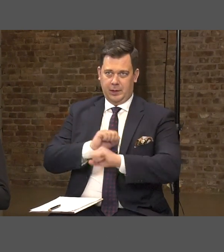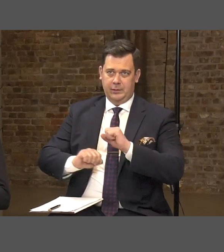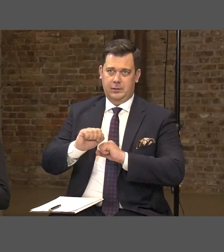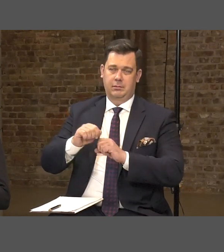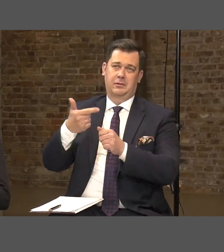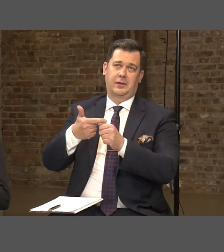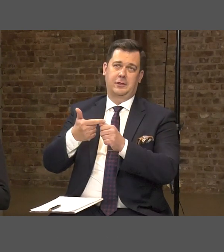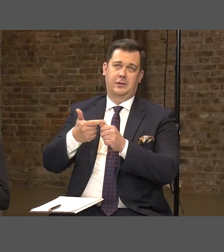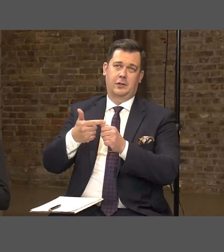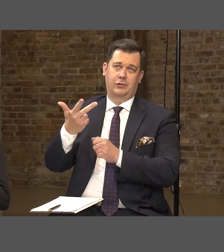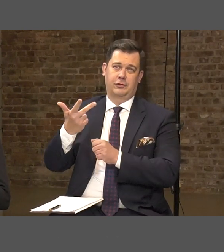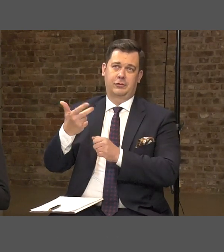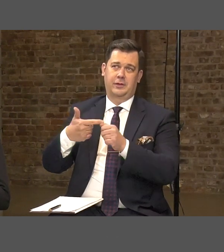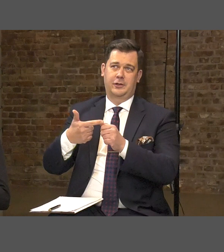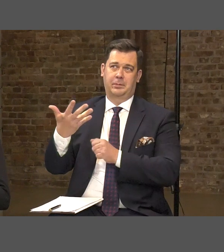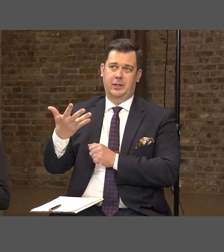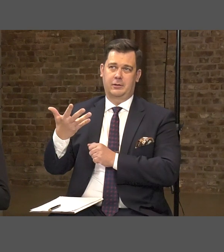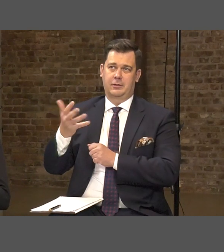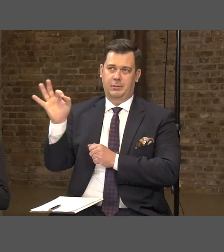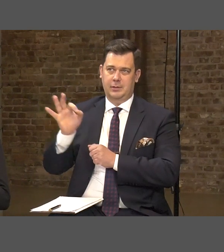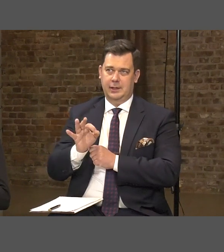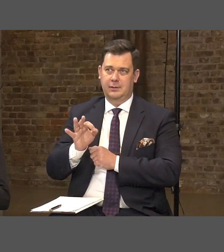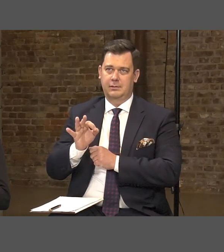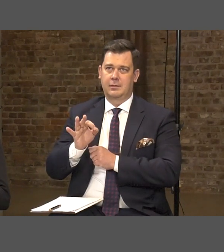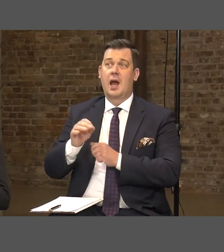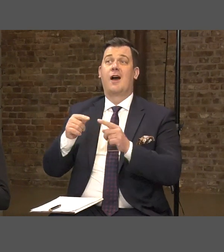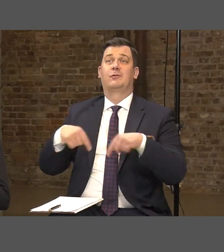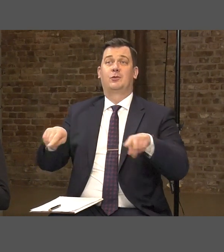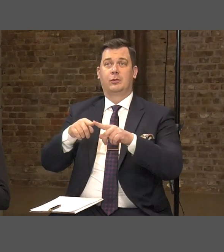But in terms of people with disabilities, it's about 23-25%,